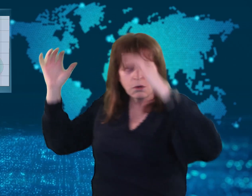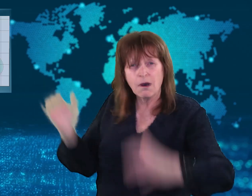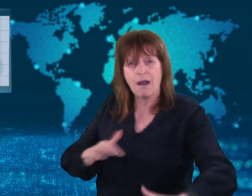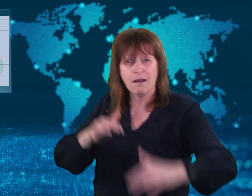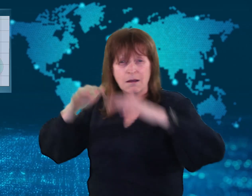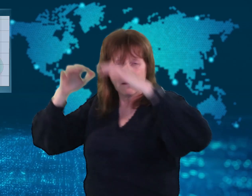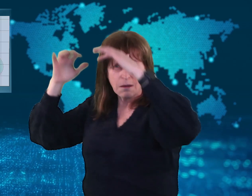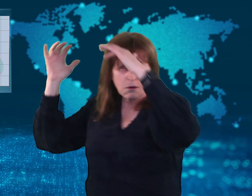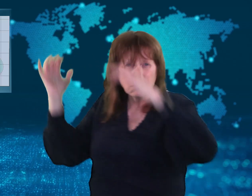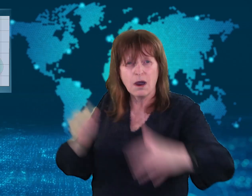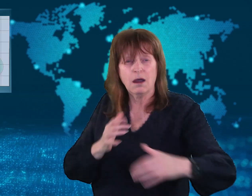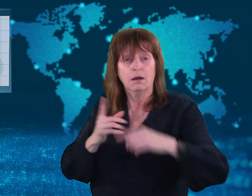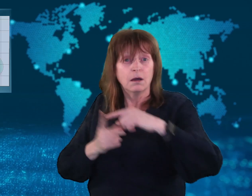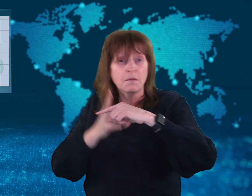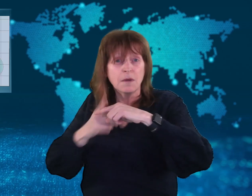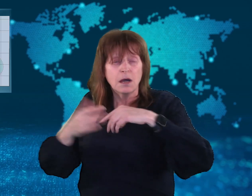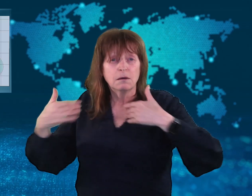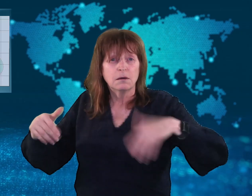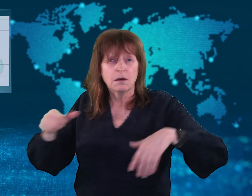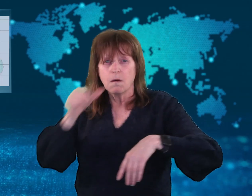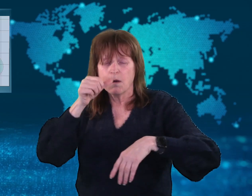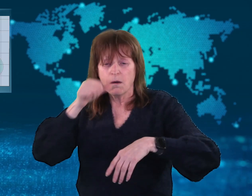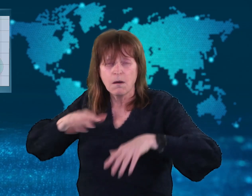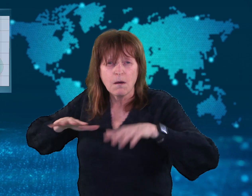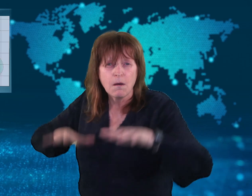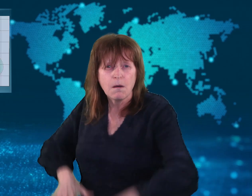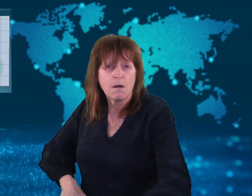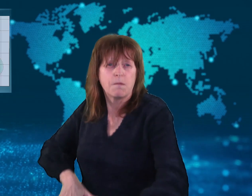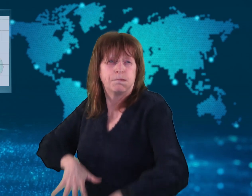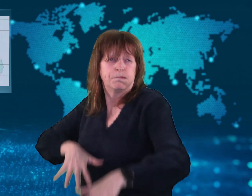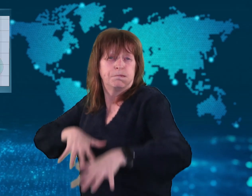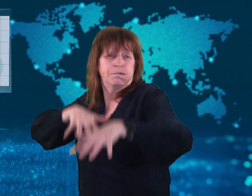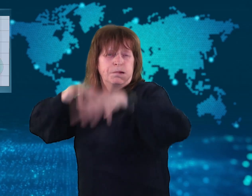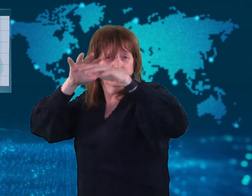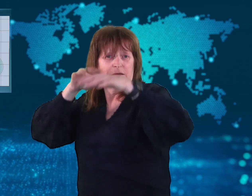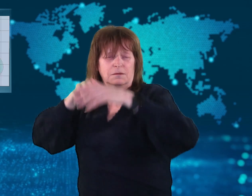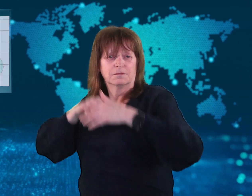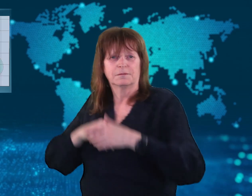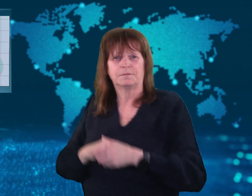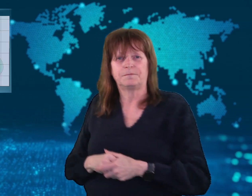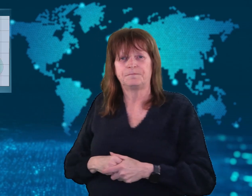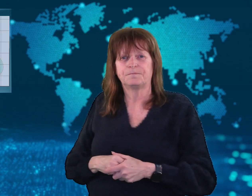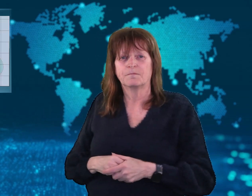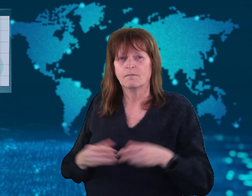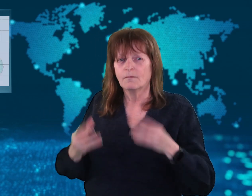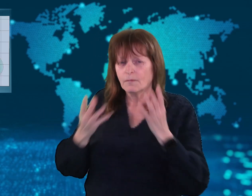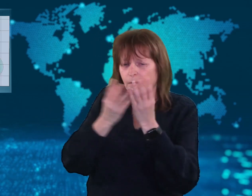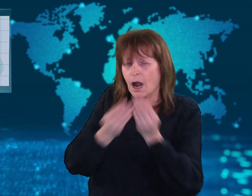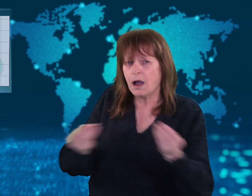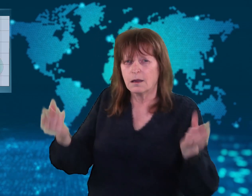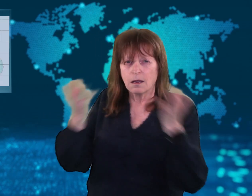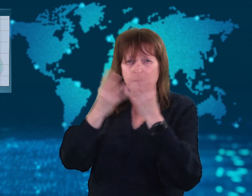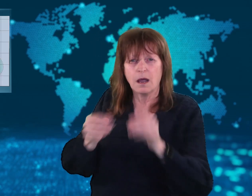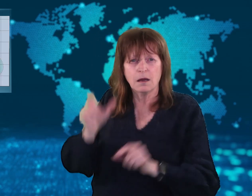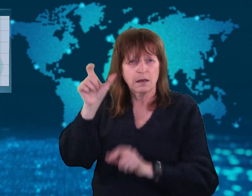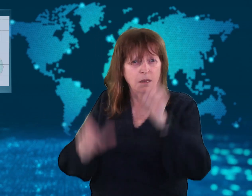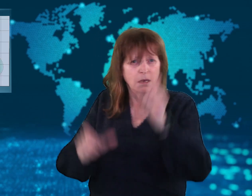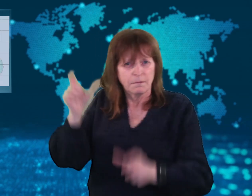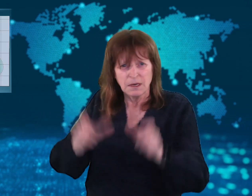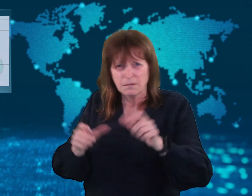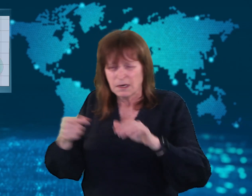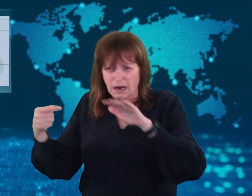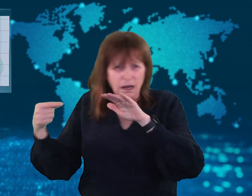The storm brought fierce winds of up to 130 KPH as well as heavy rainfall